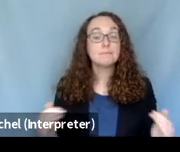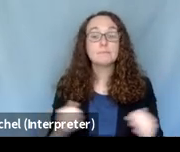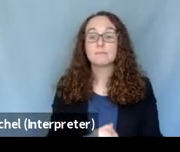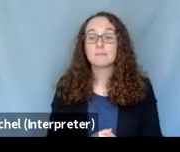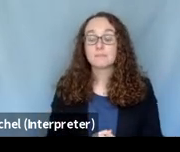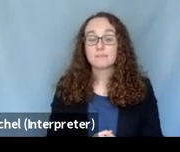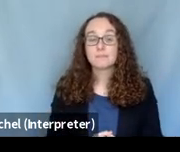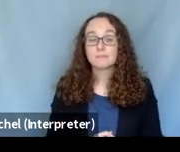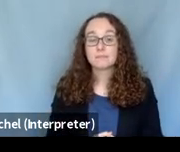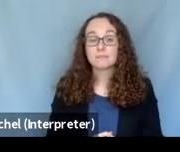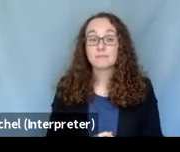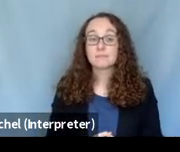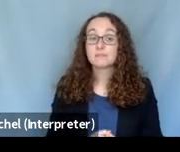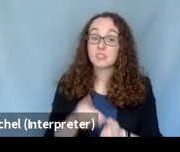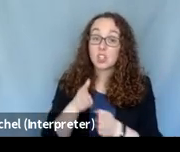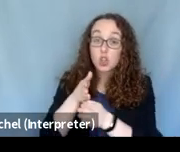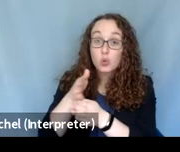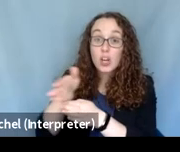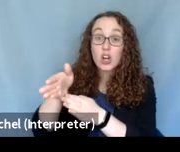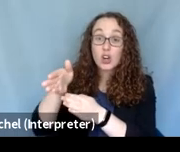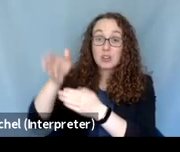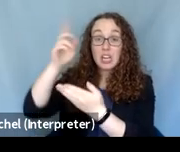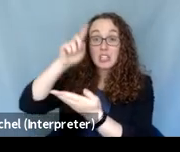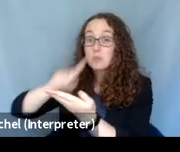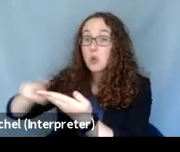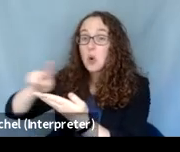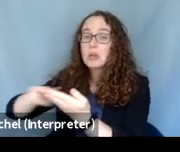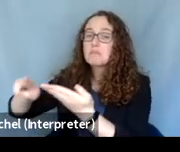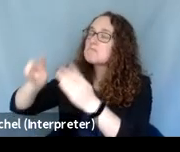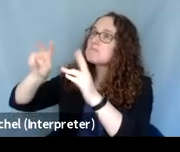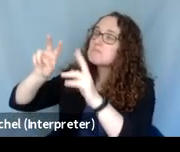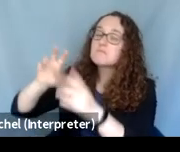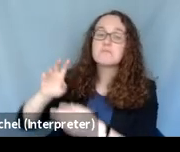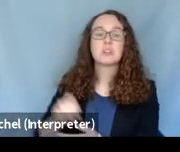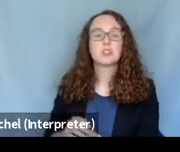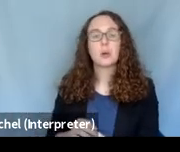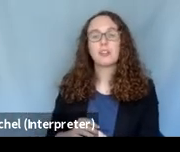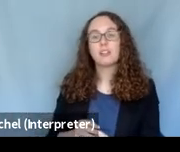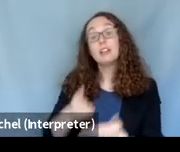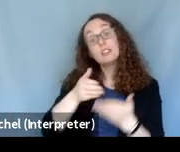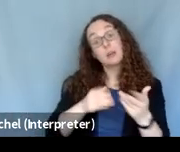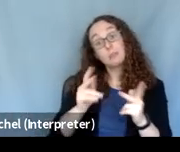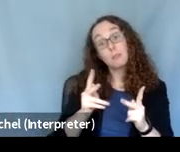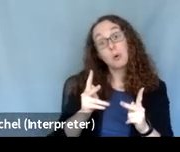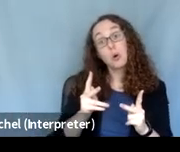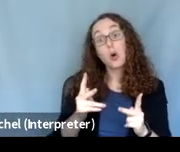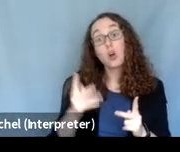to do. Maybe they're interested in engineering. There's all types of engineering so maybe they say, "I want to go into